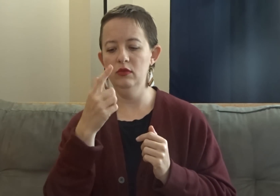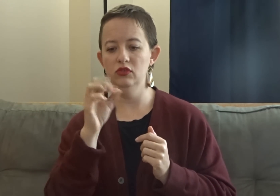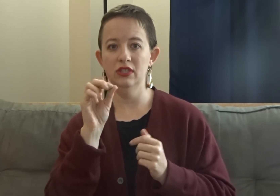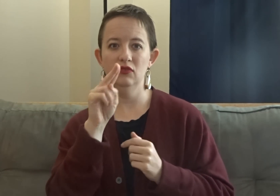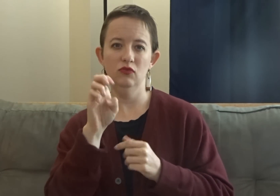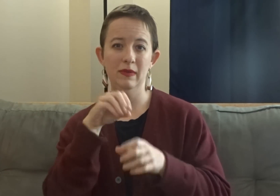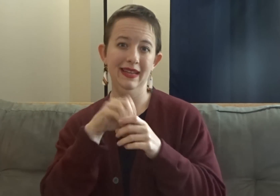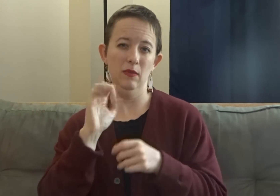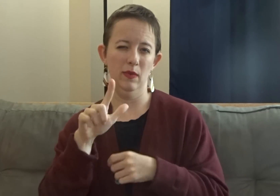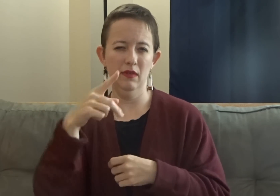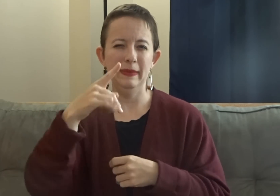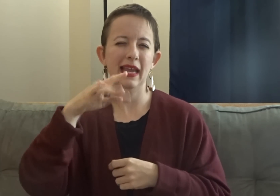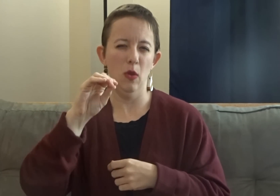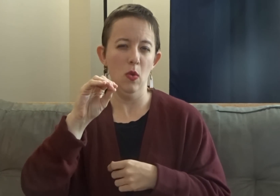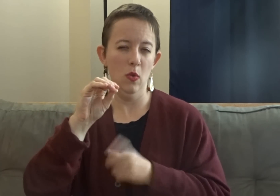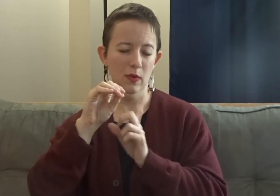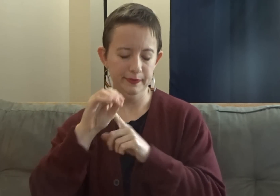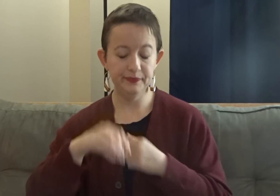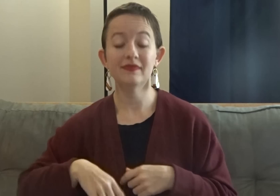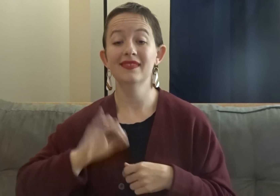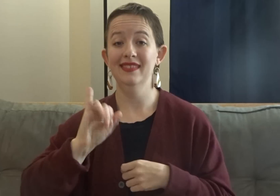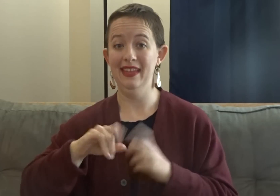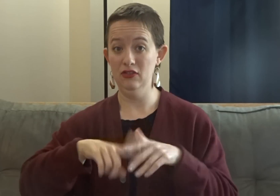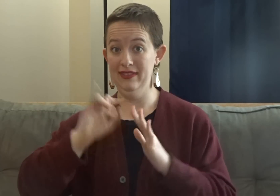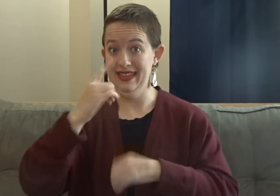progesterone in oil, PIO shots.